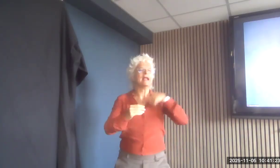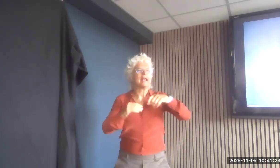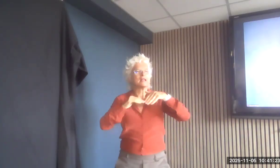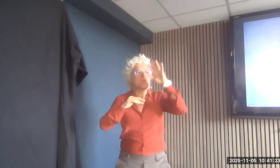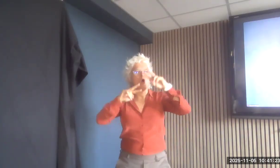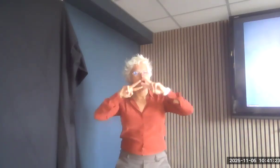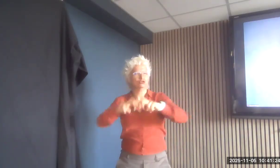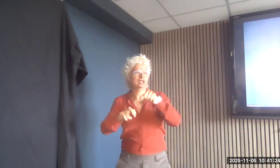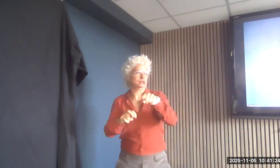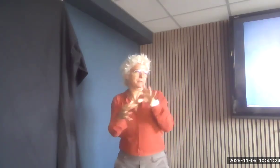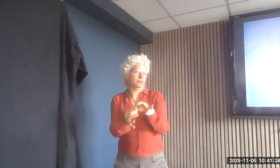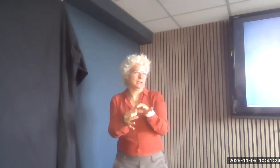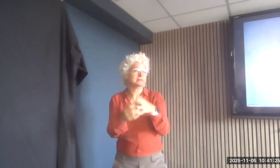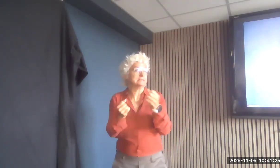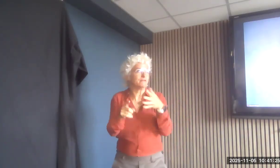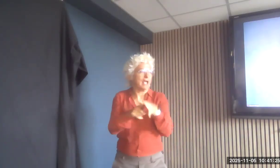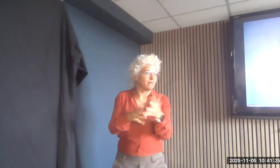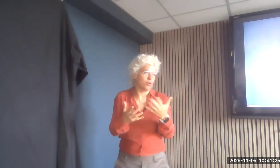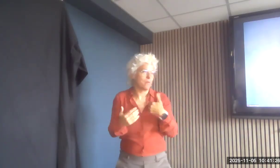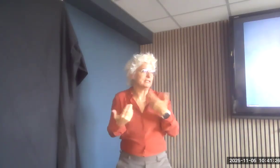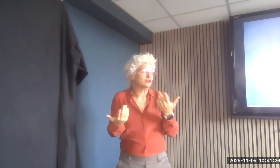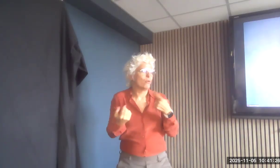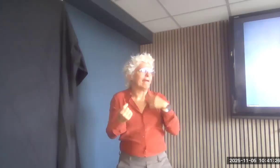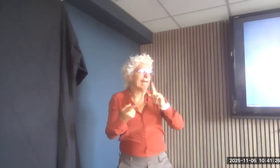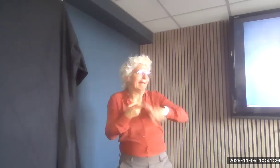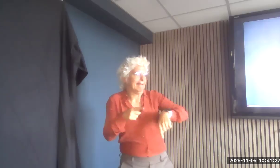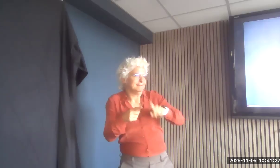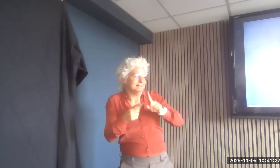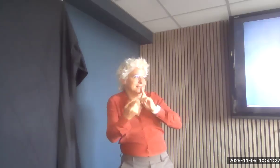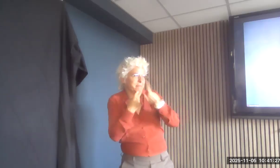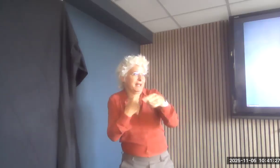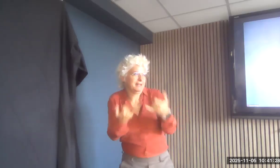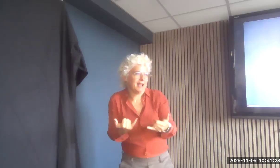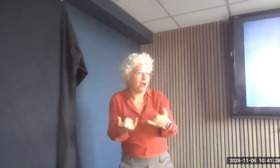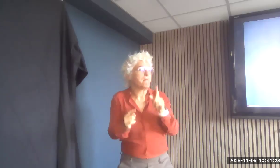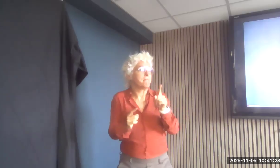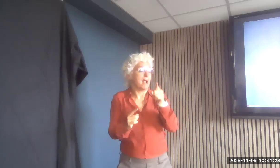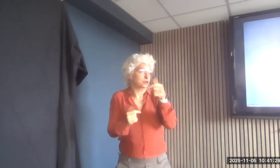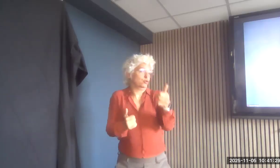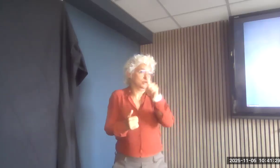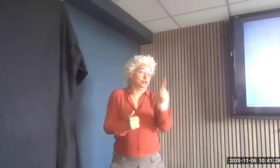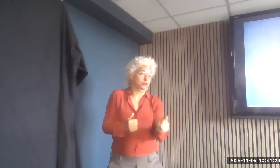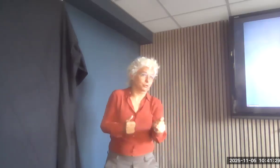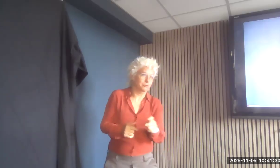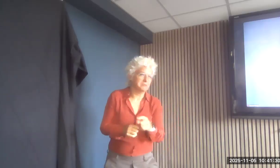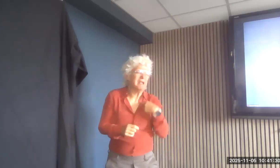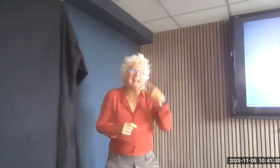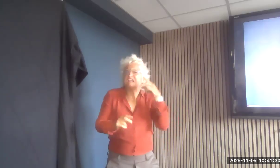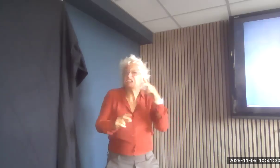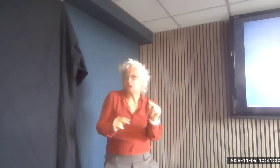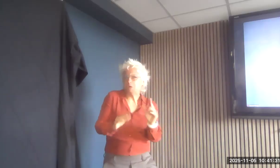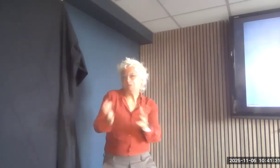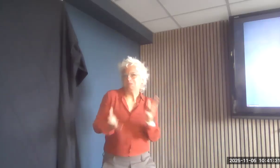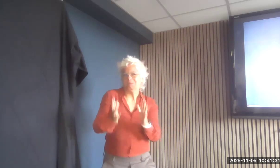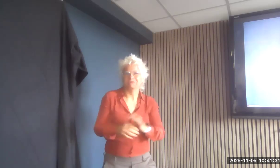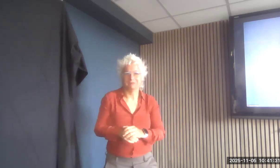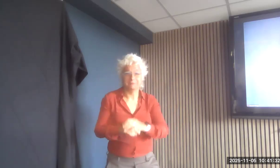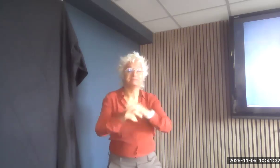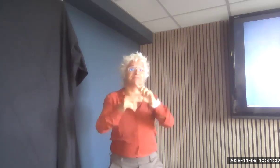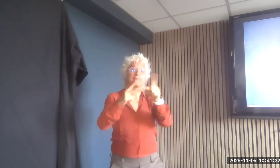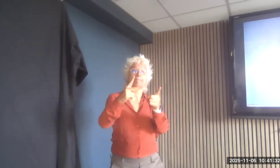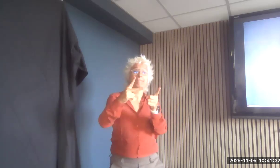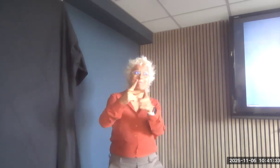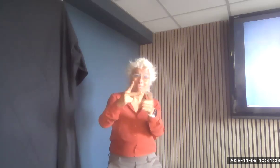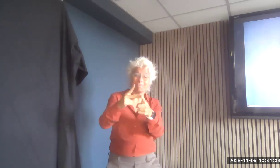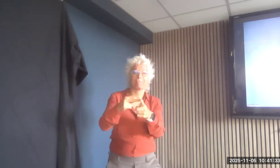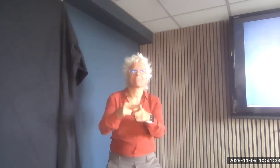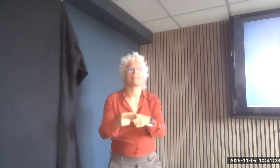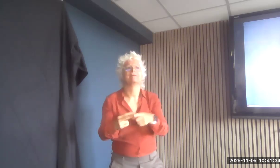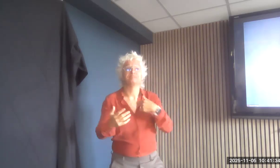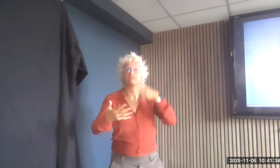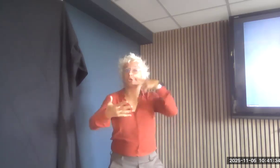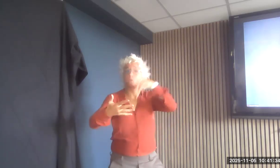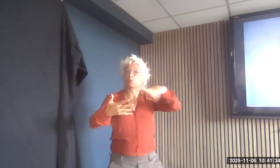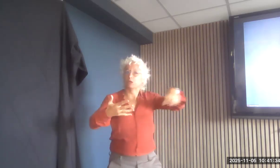who are using this mixture of international sign. I think we need more research around this. So, I can't really answer that question currently, but I think it's an excellent question for us to consider moving forward, so thank you for that.